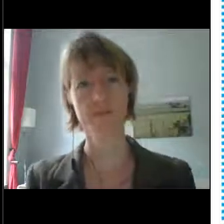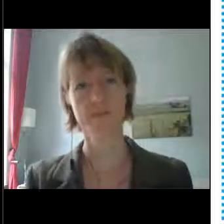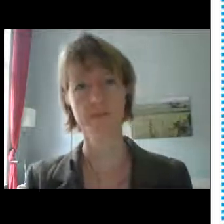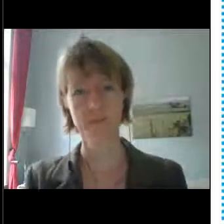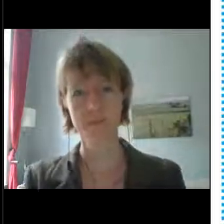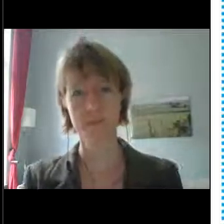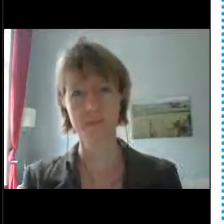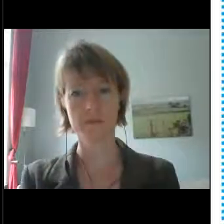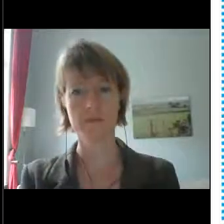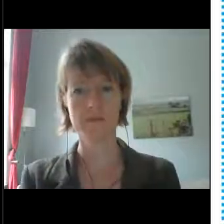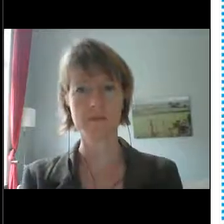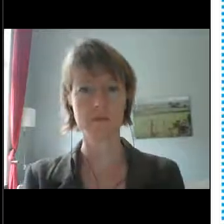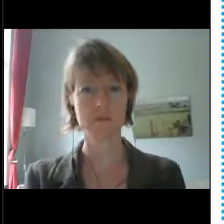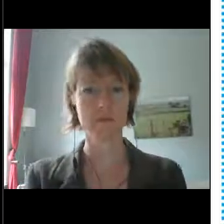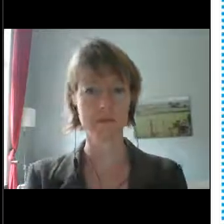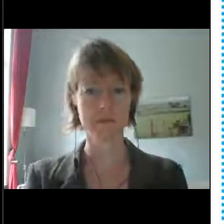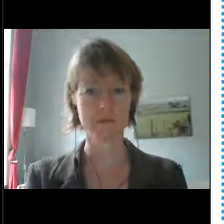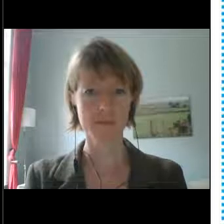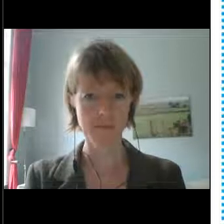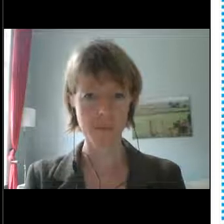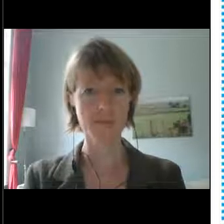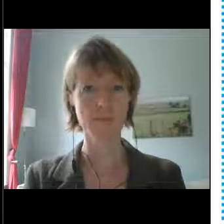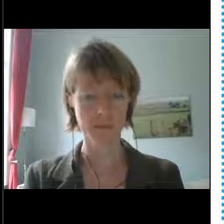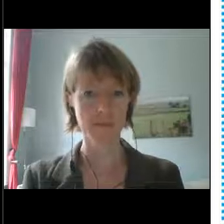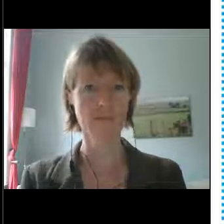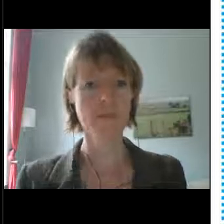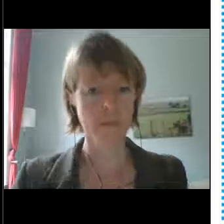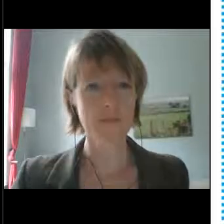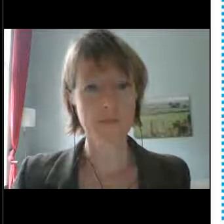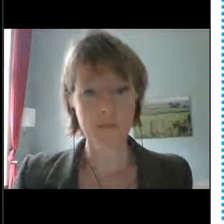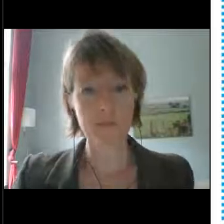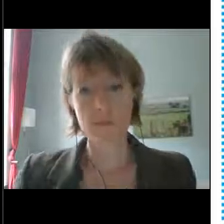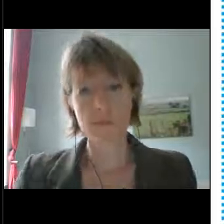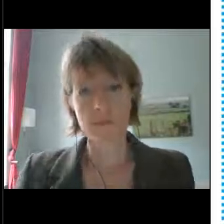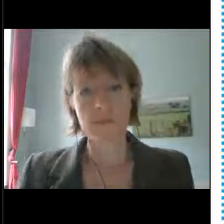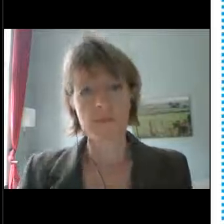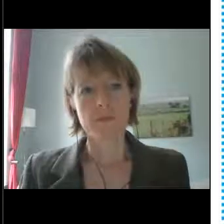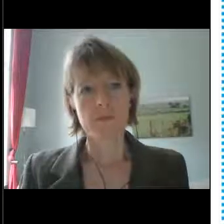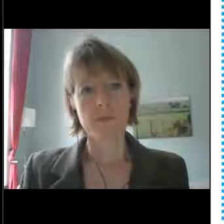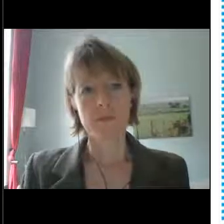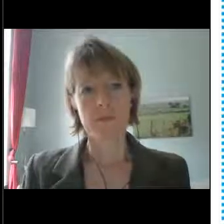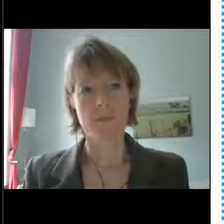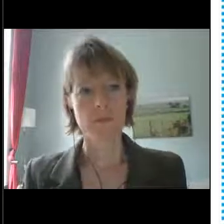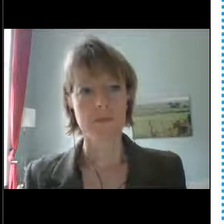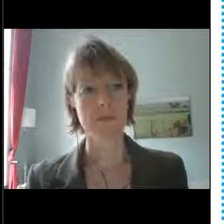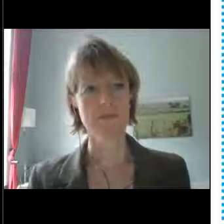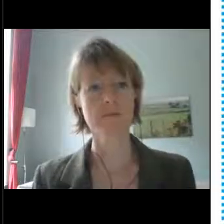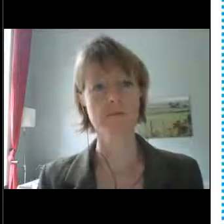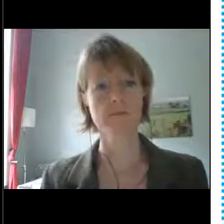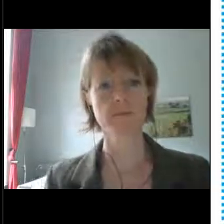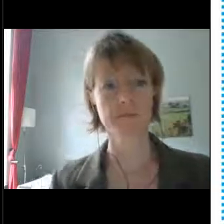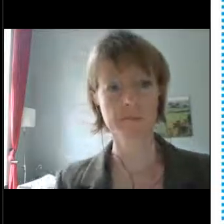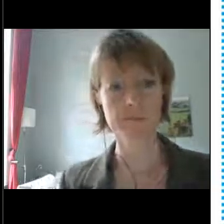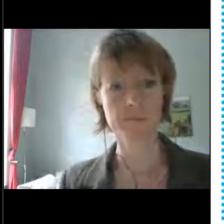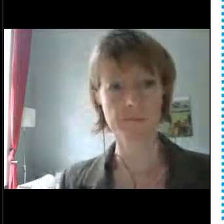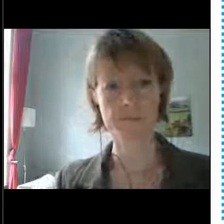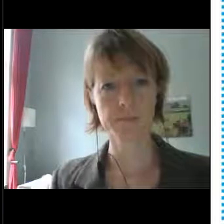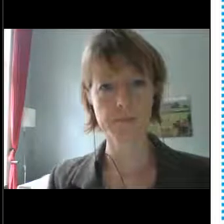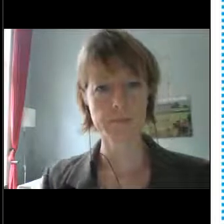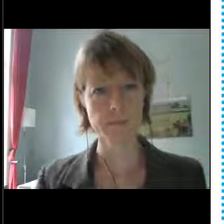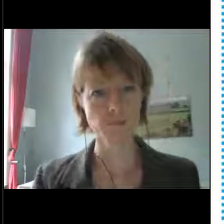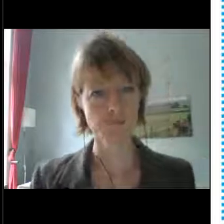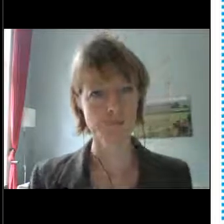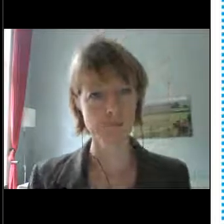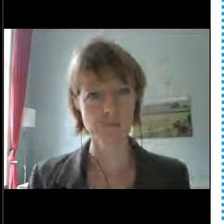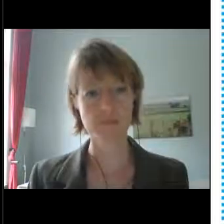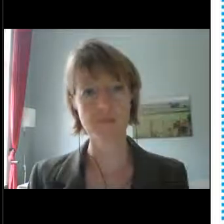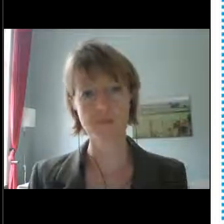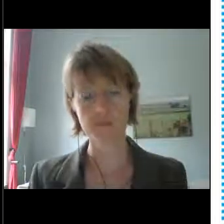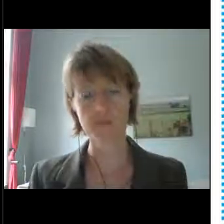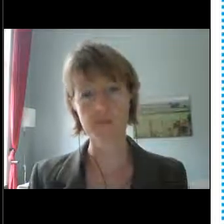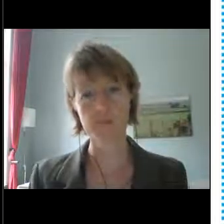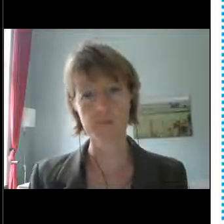to think what it could be like. I didn't personally have any challenges